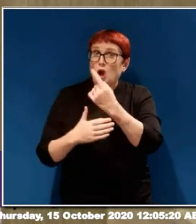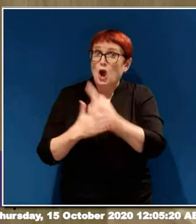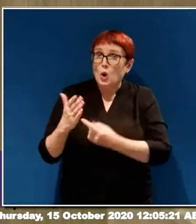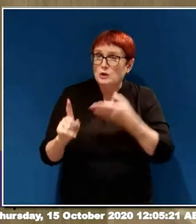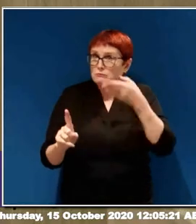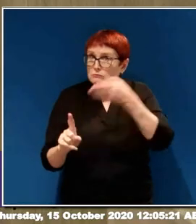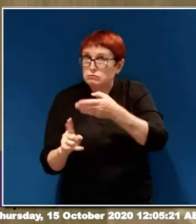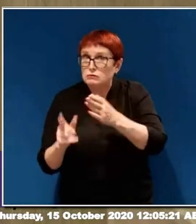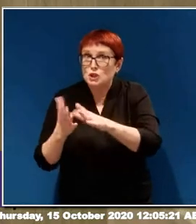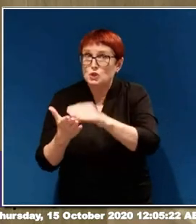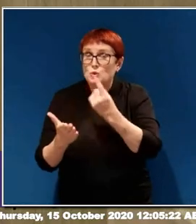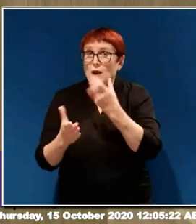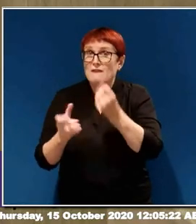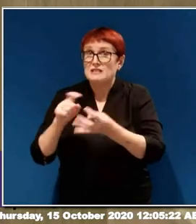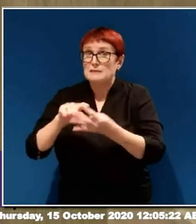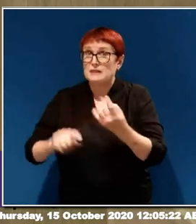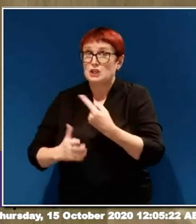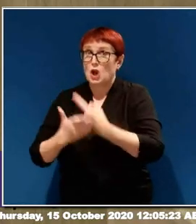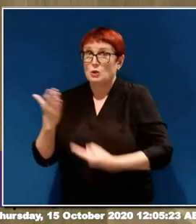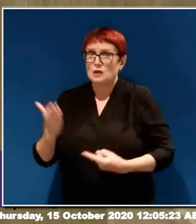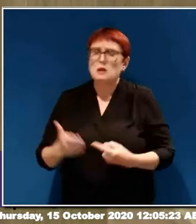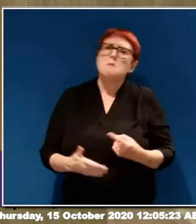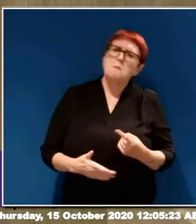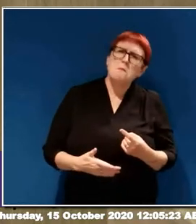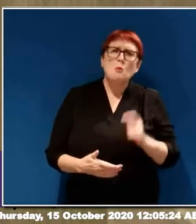For the most part, but within students with disabilities we